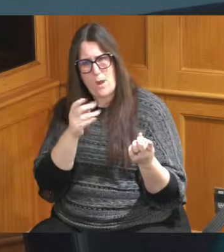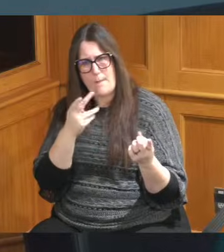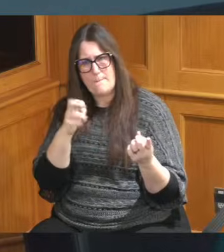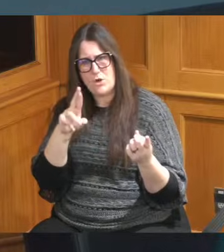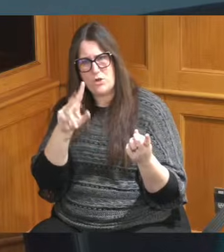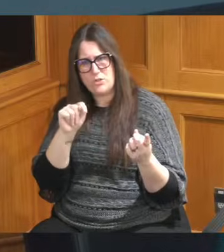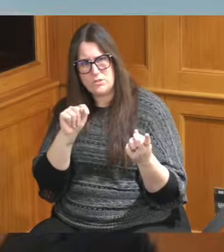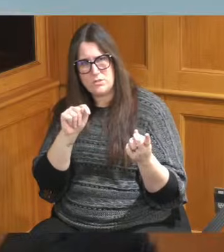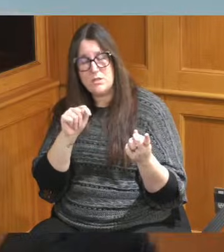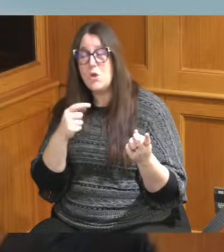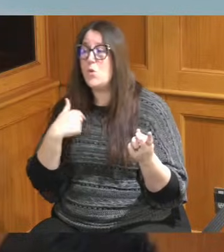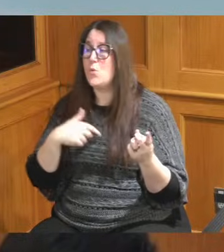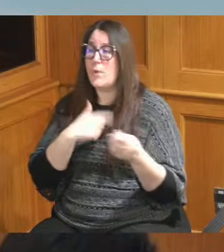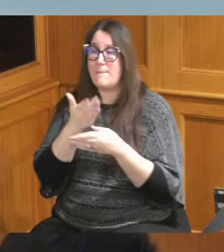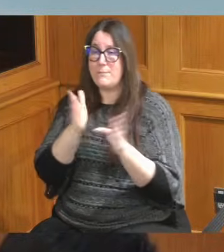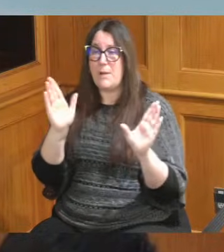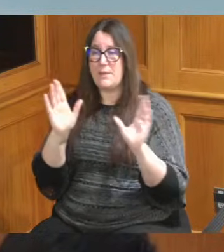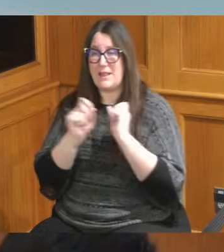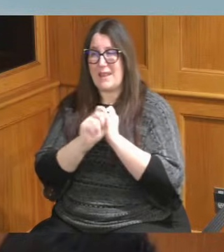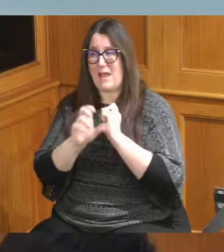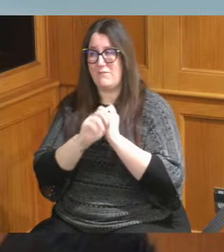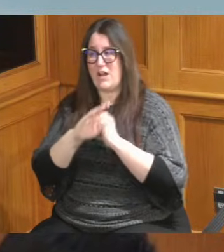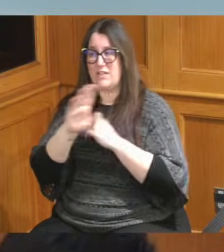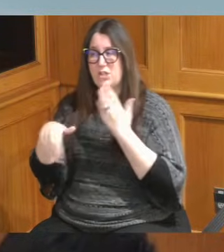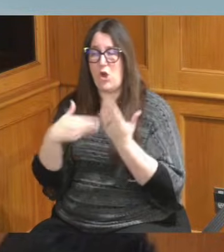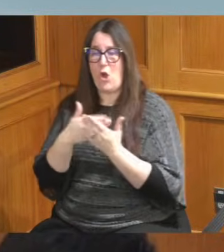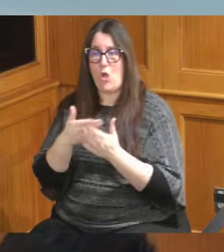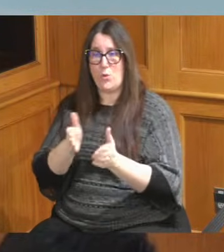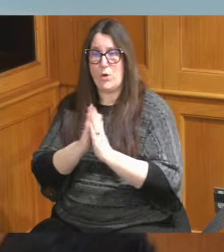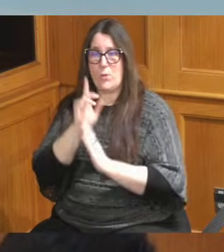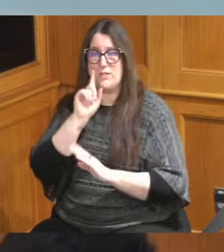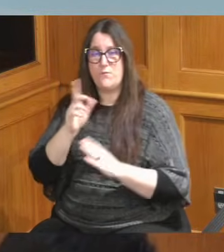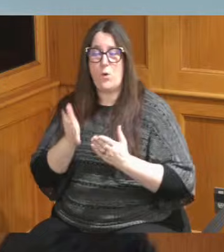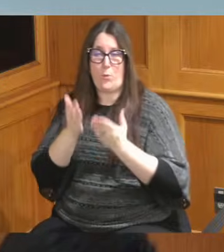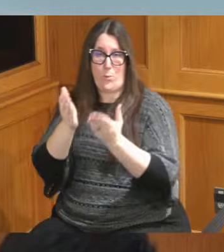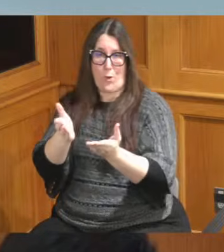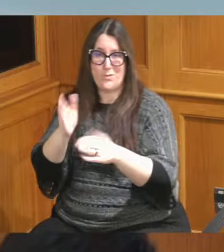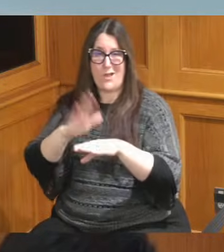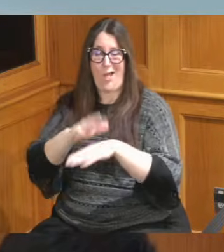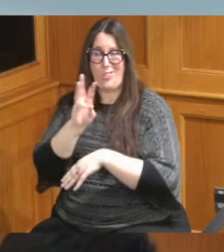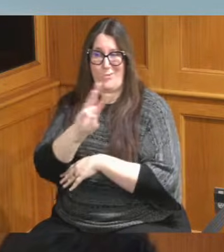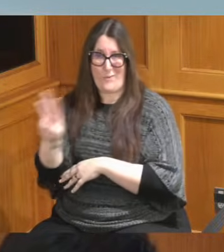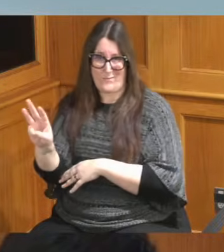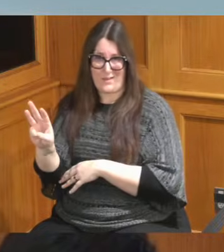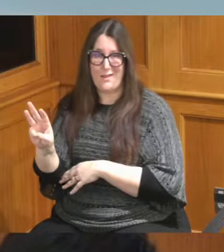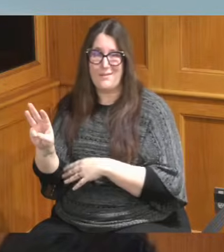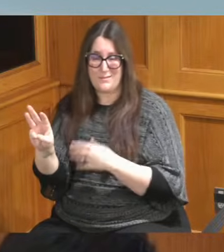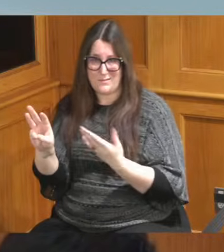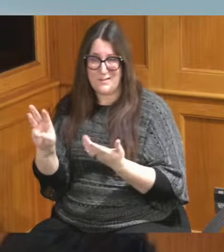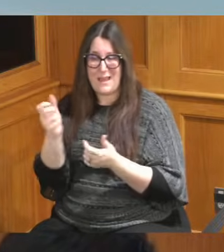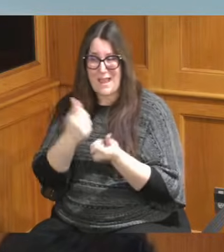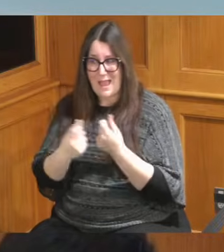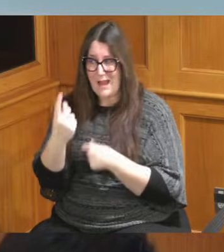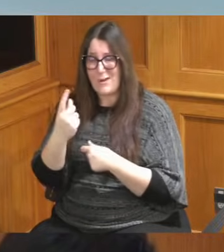too? We we publicly advertise all our requests for proposals on our website. Anybody that's qualified